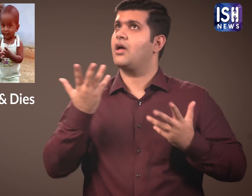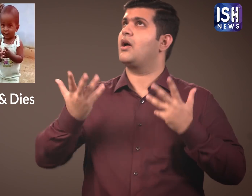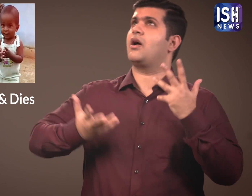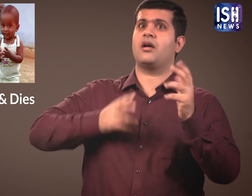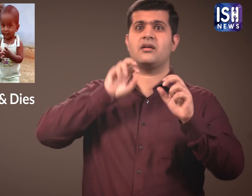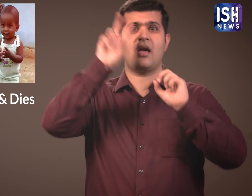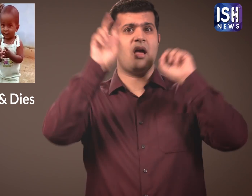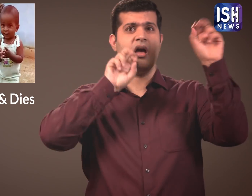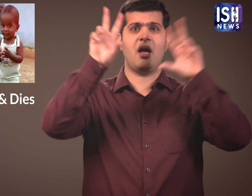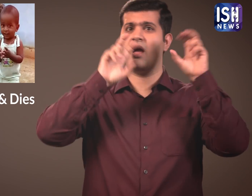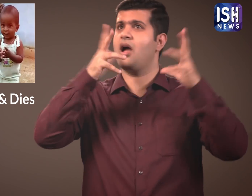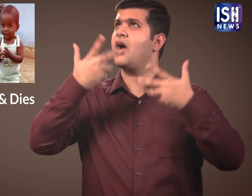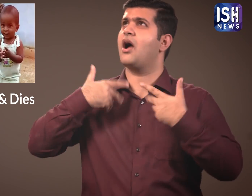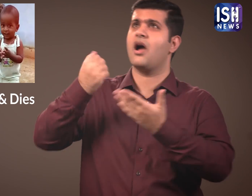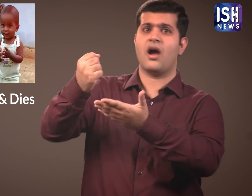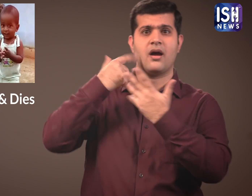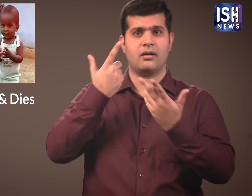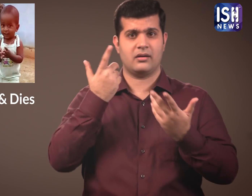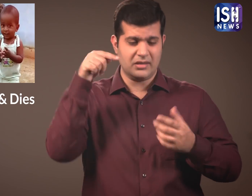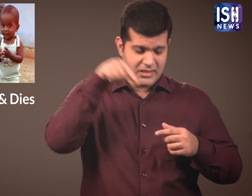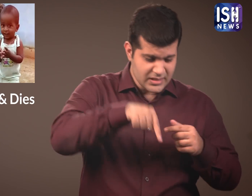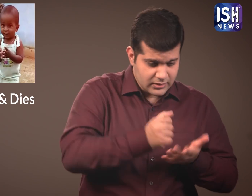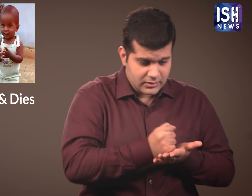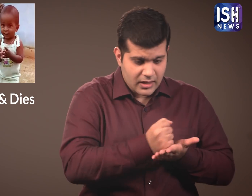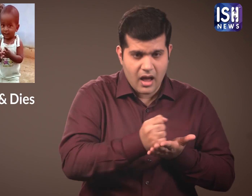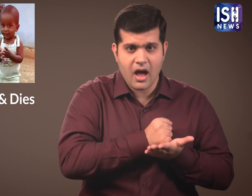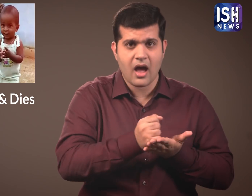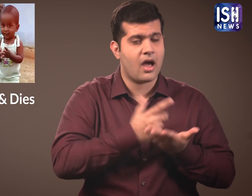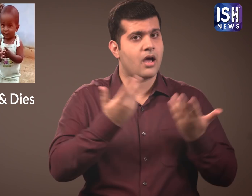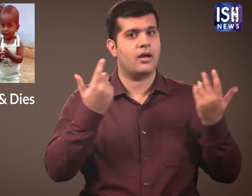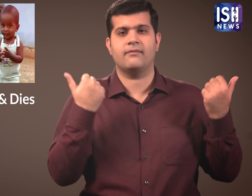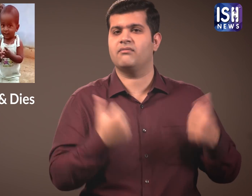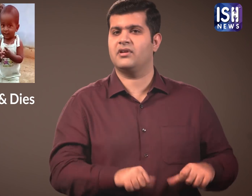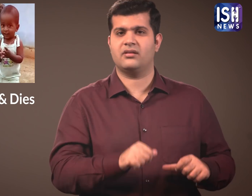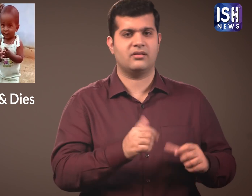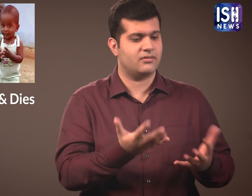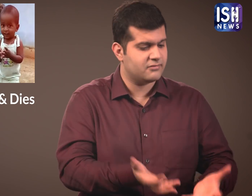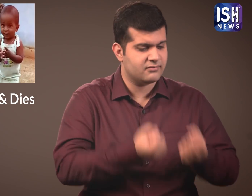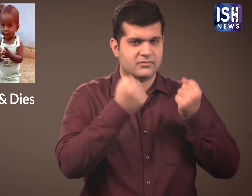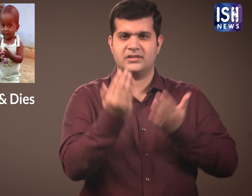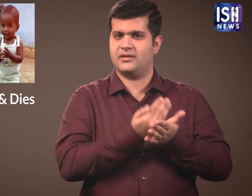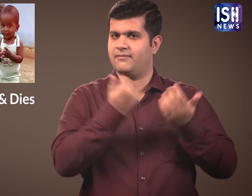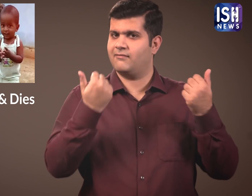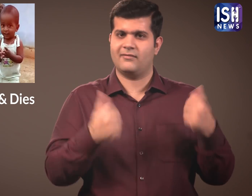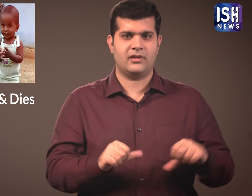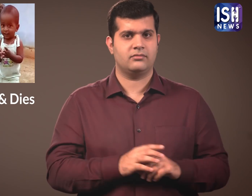The child was screaming and crying for the help. It was so deep that they failed to rescue him.